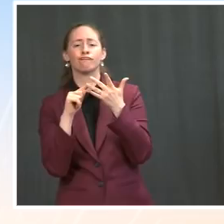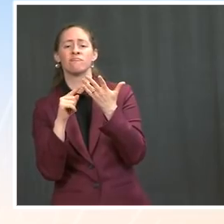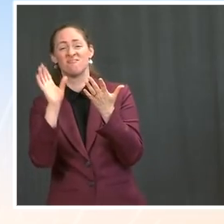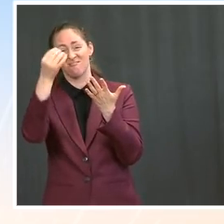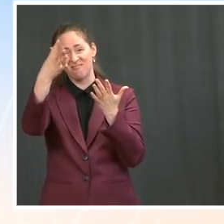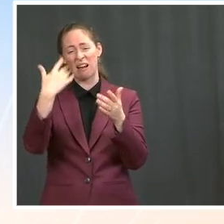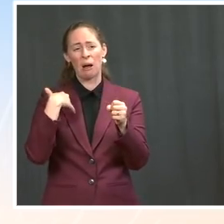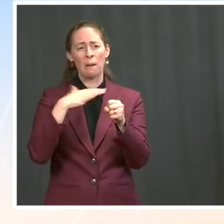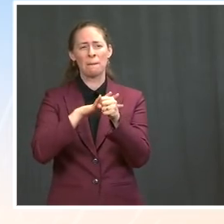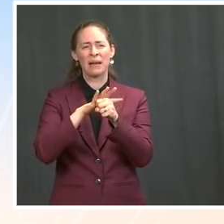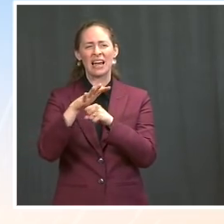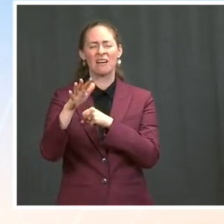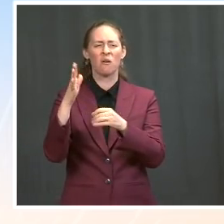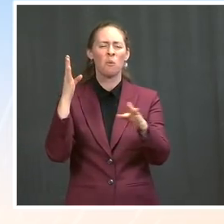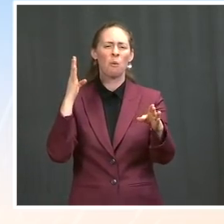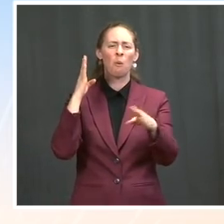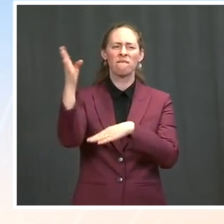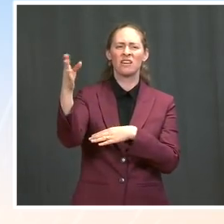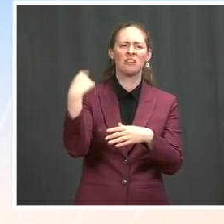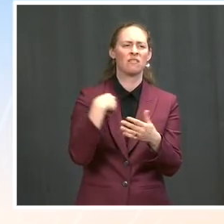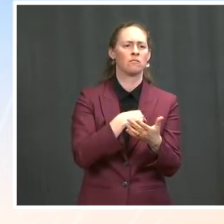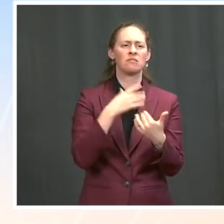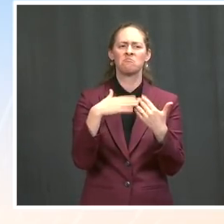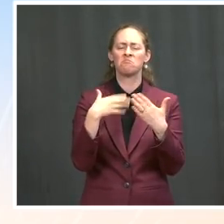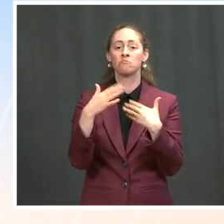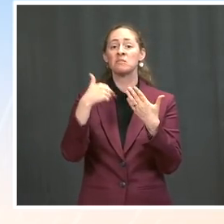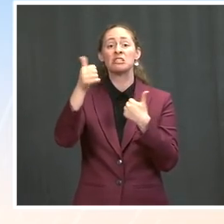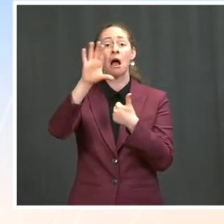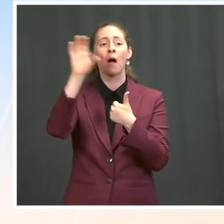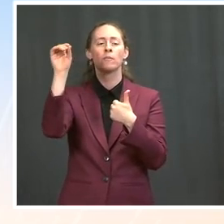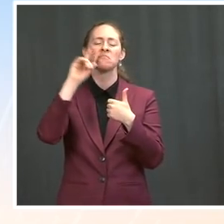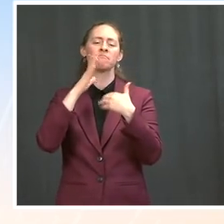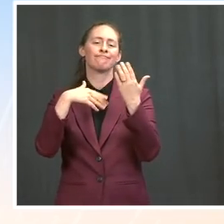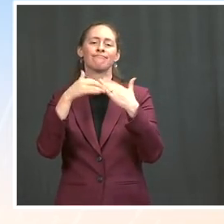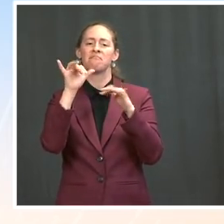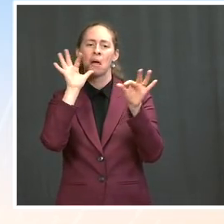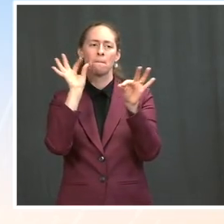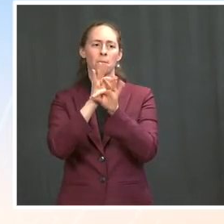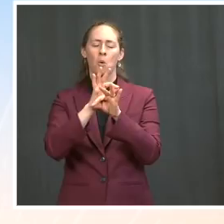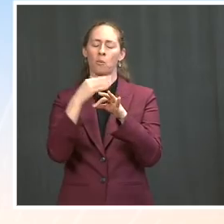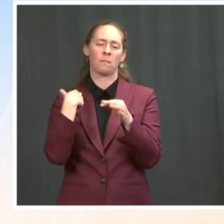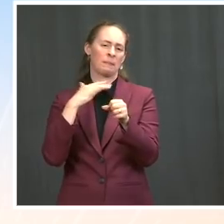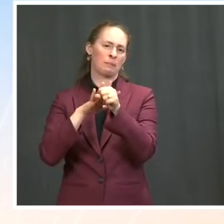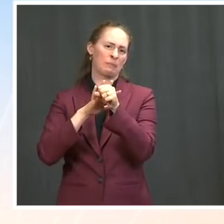As you noted -- or as you alluded to, my former -- my answer previously, our biggest challenge is logistics --